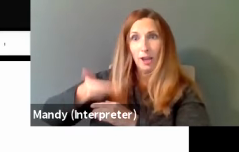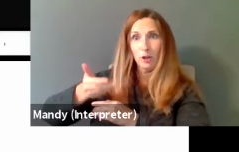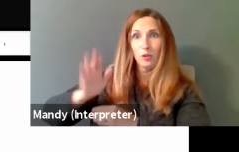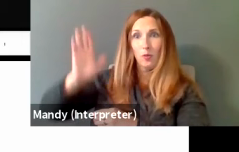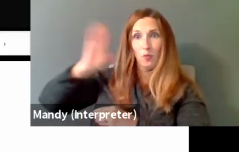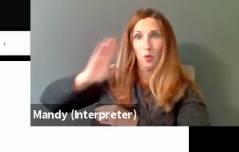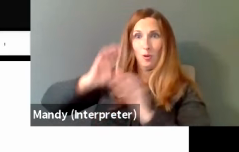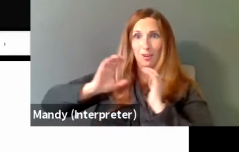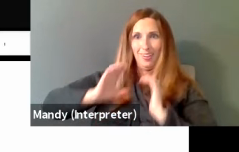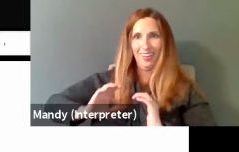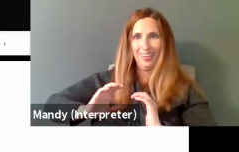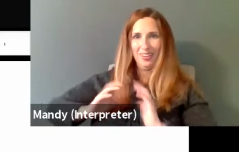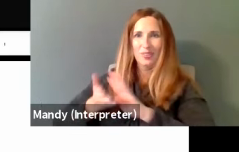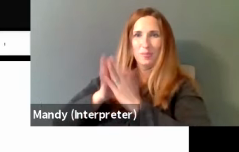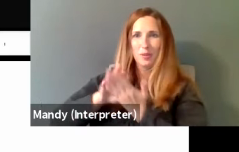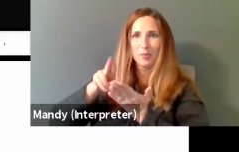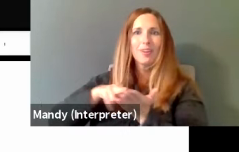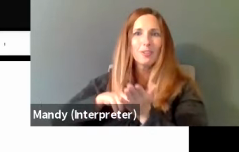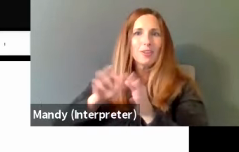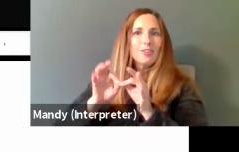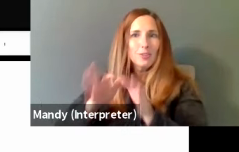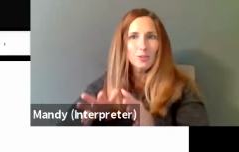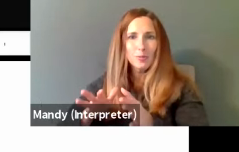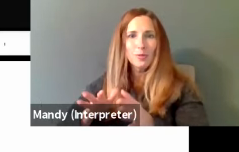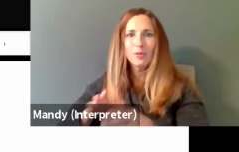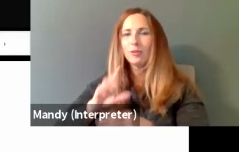as contracted interpreters works out really great for them.